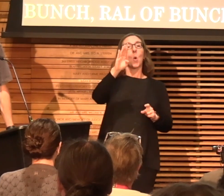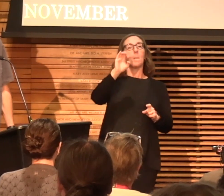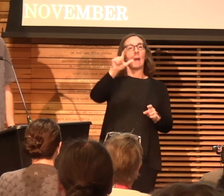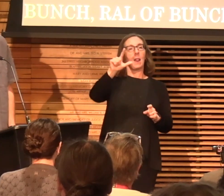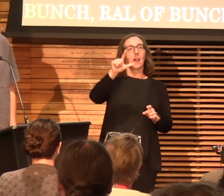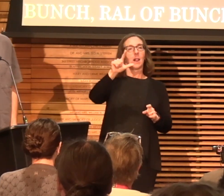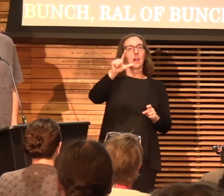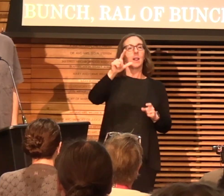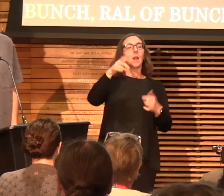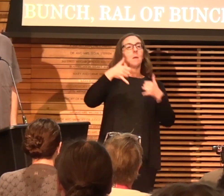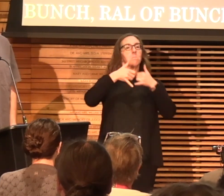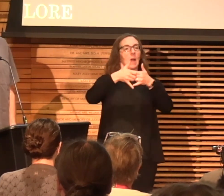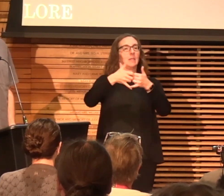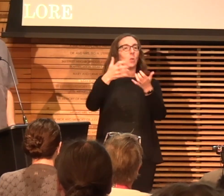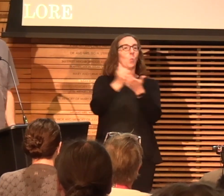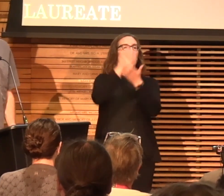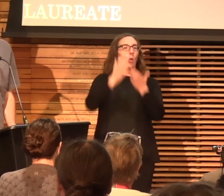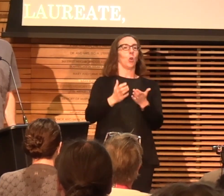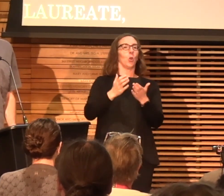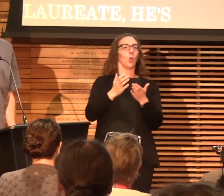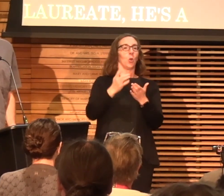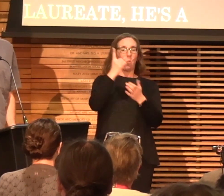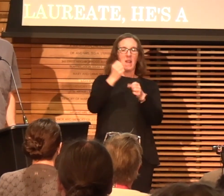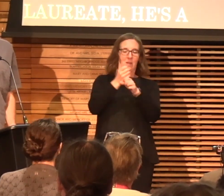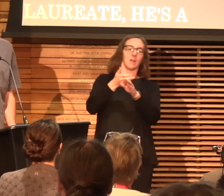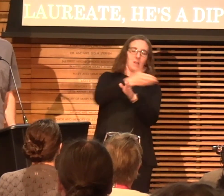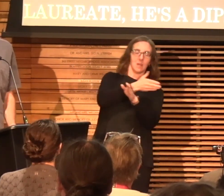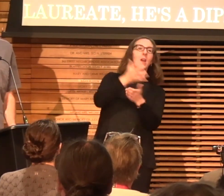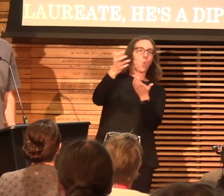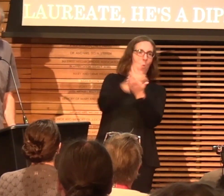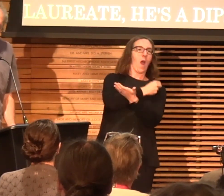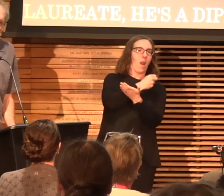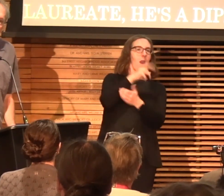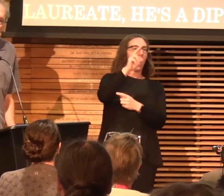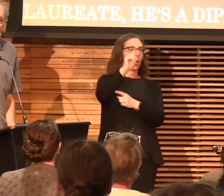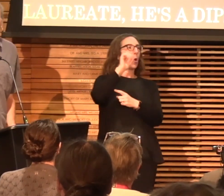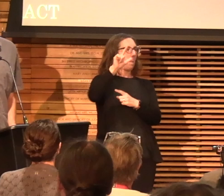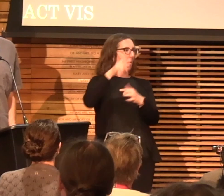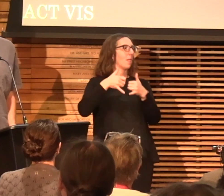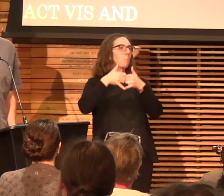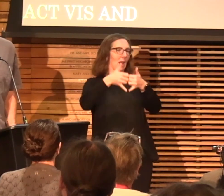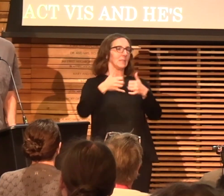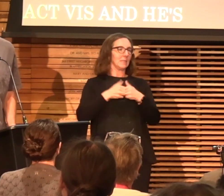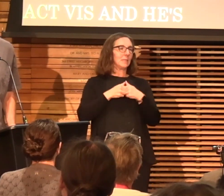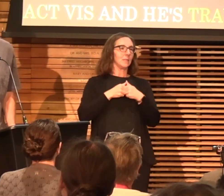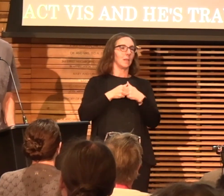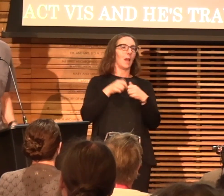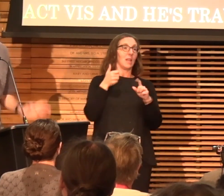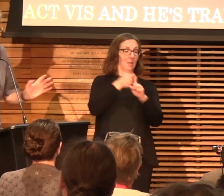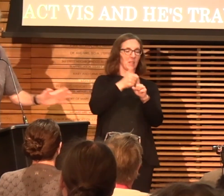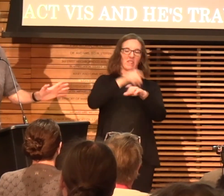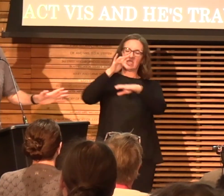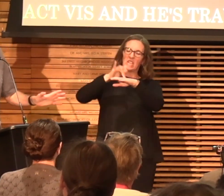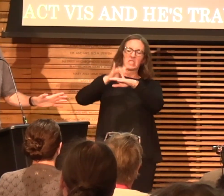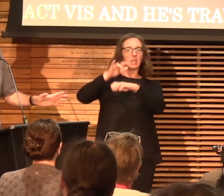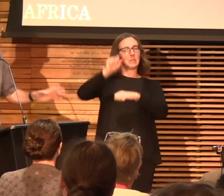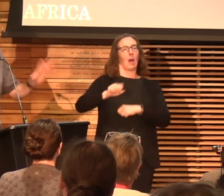He's a diplomat and a civil rights activist. And he's traveled extensively in South Africa. She already knows him.